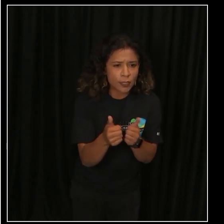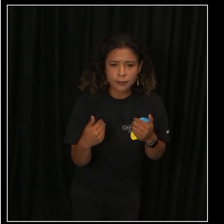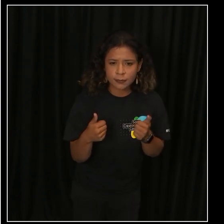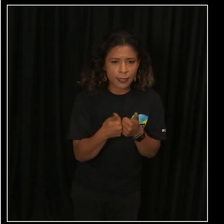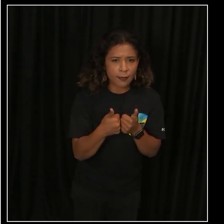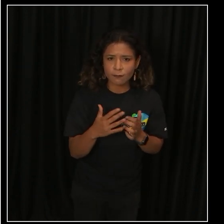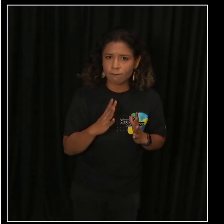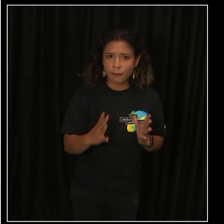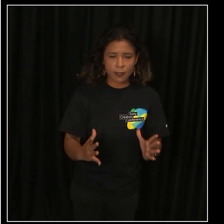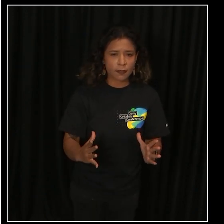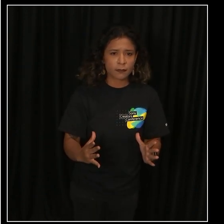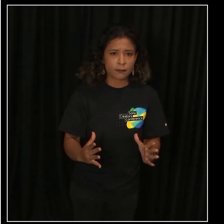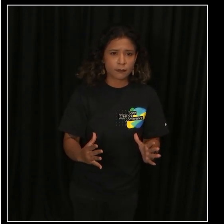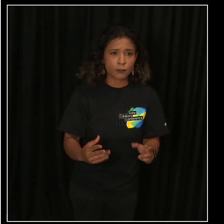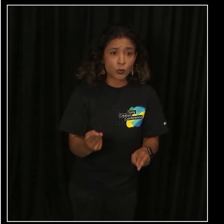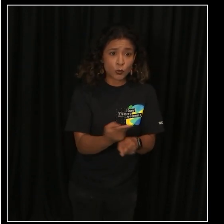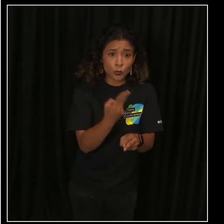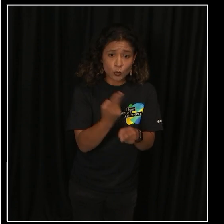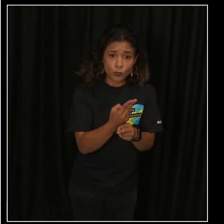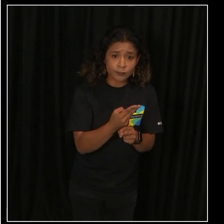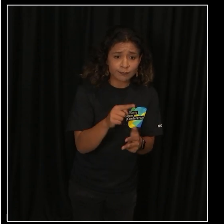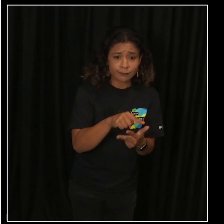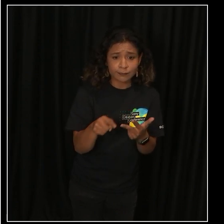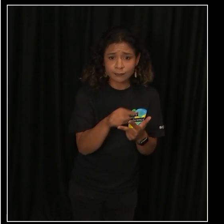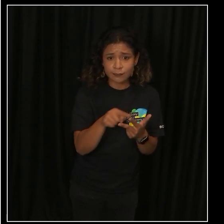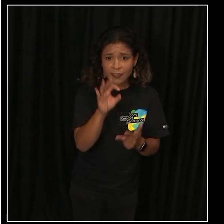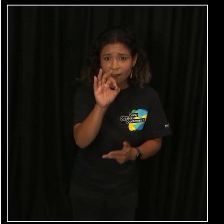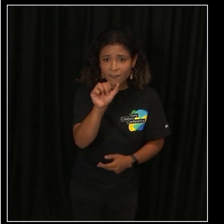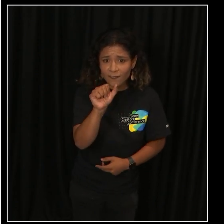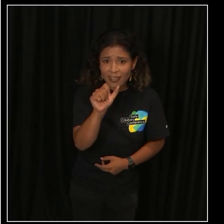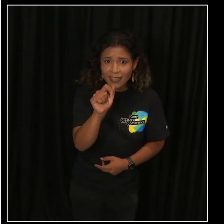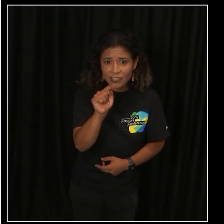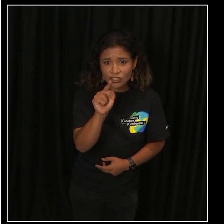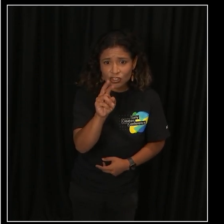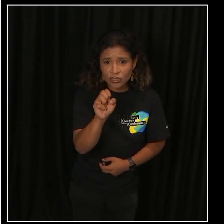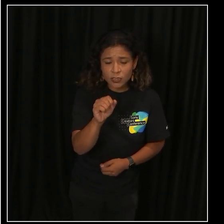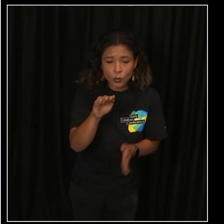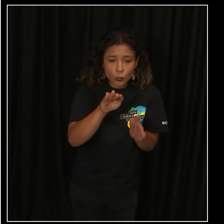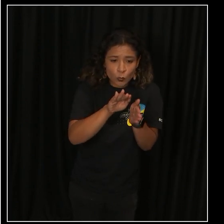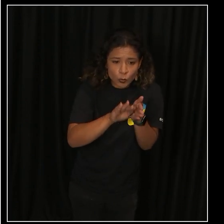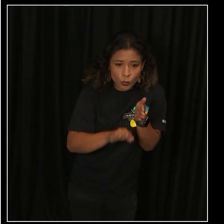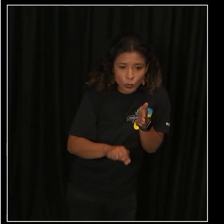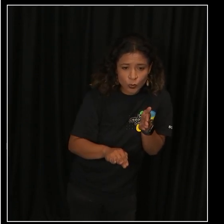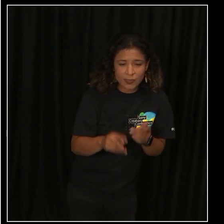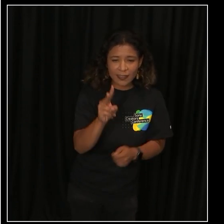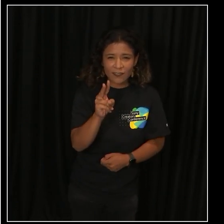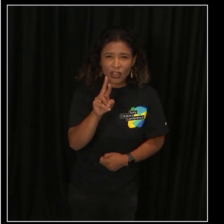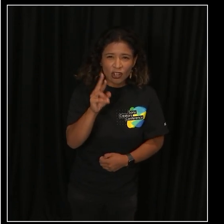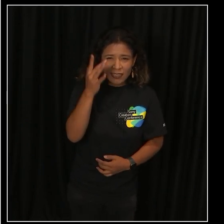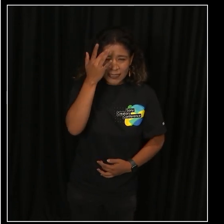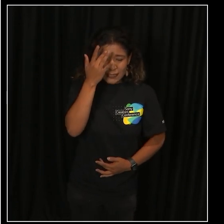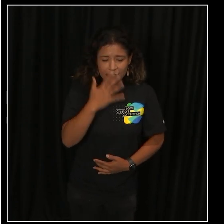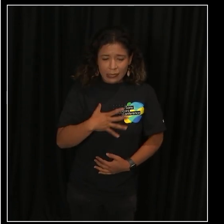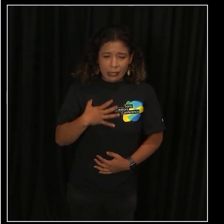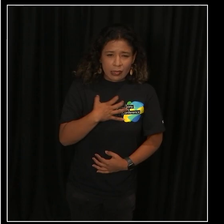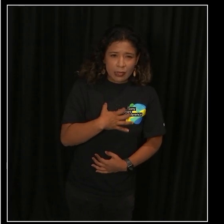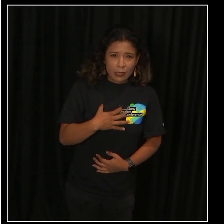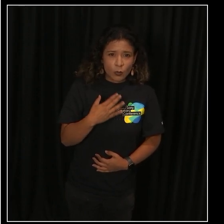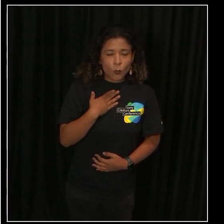By using this the features introduced so far we achieved higher rendering performance and high refresh rate.